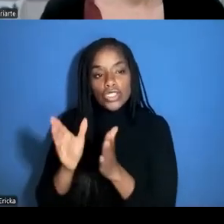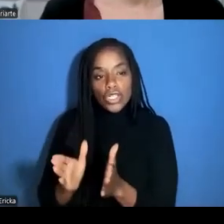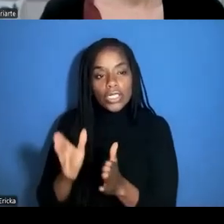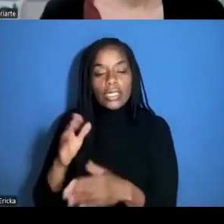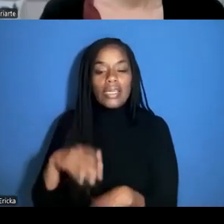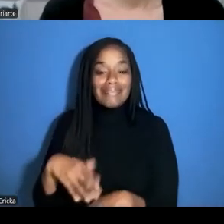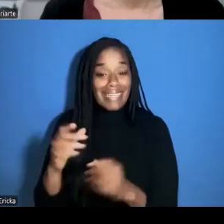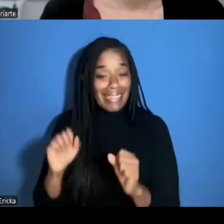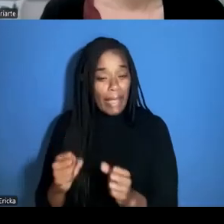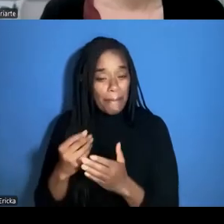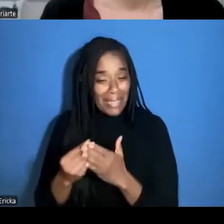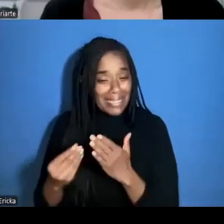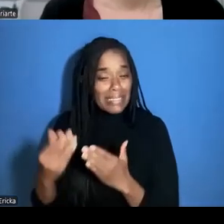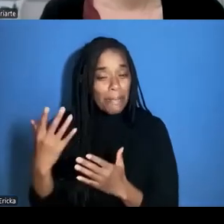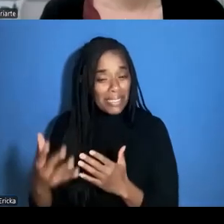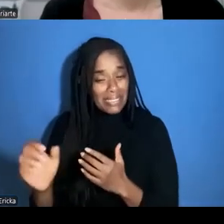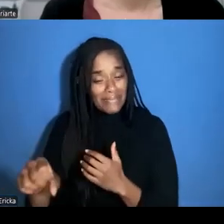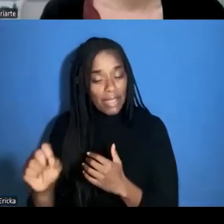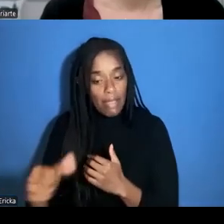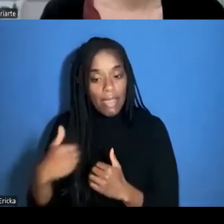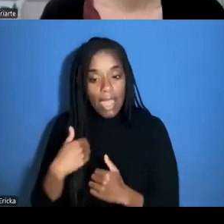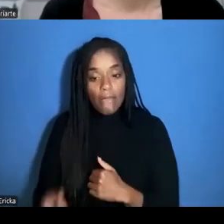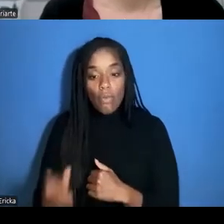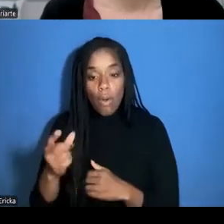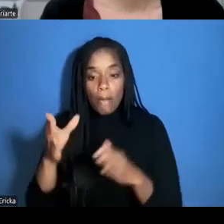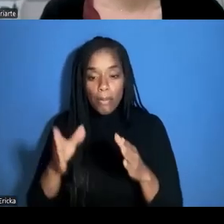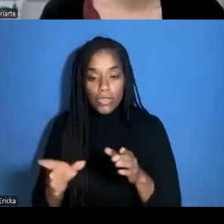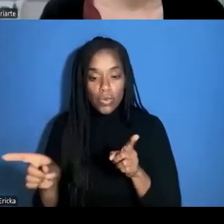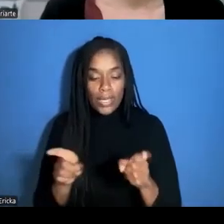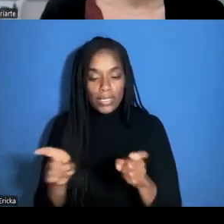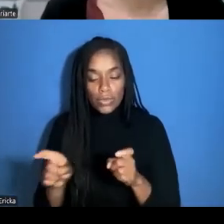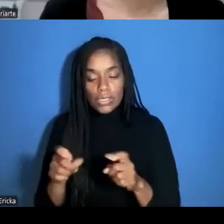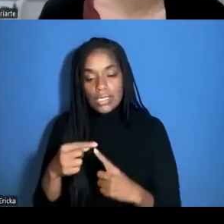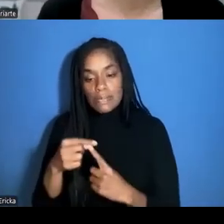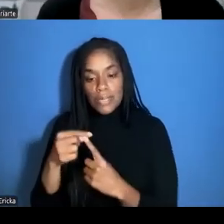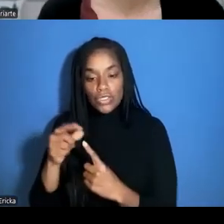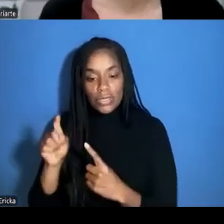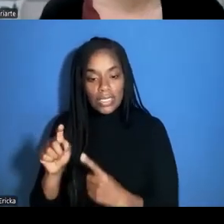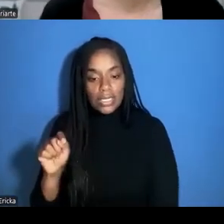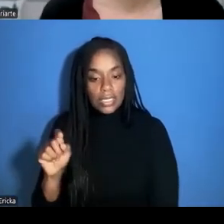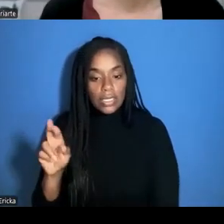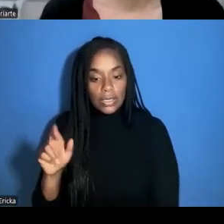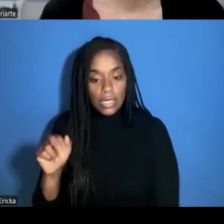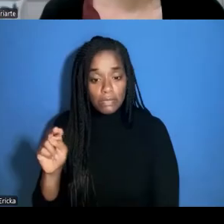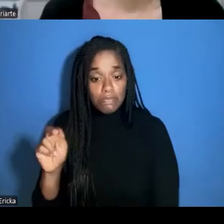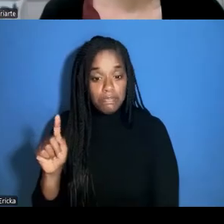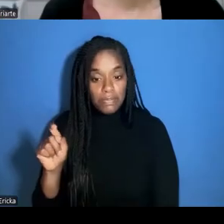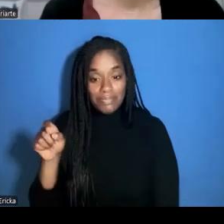There's a trustee that manages the the Special Needs Trust, and that person has sole discretion over spending.